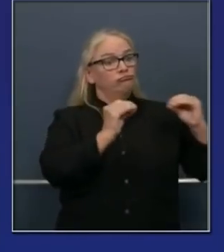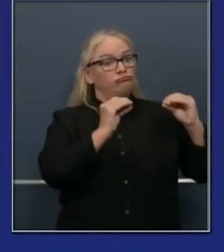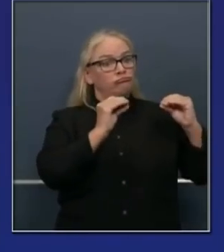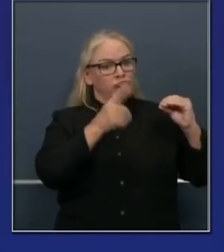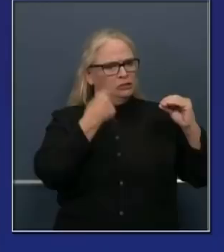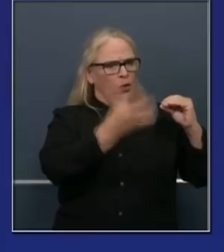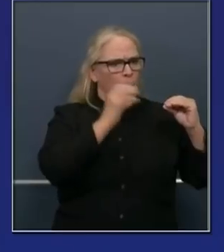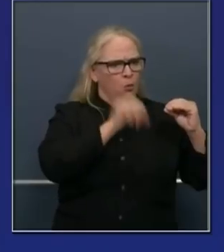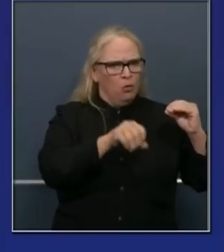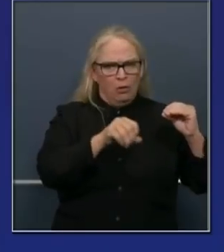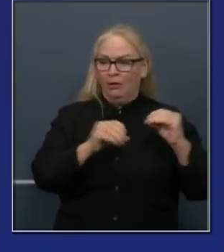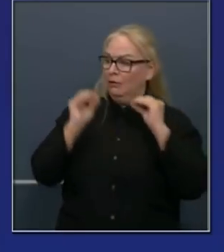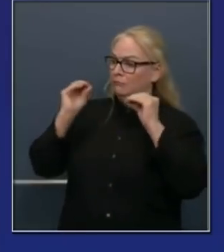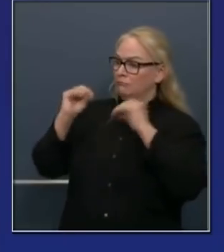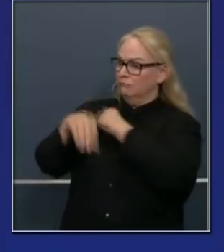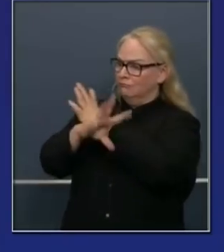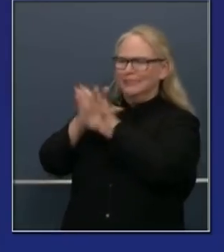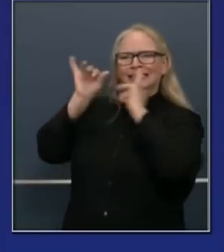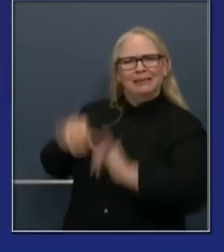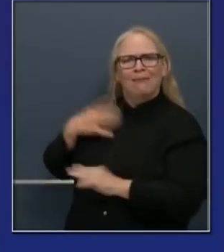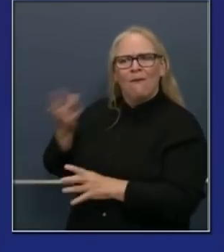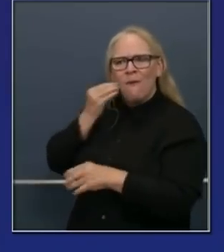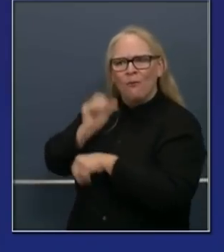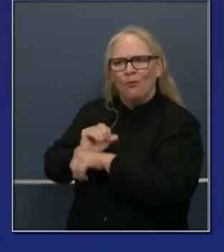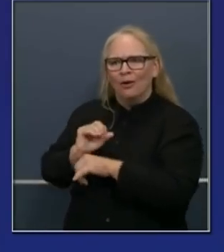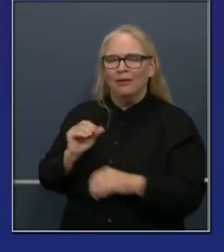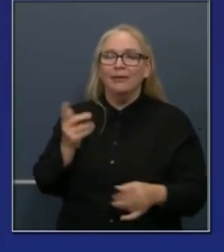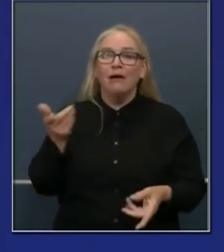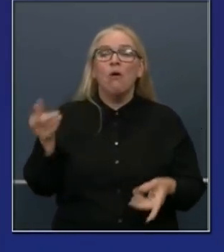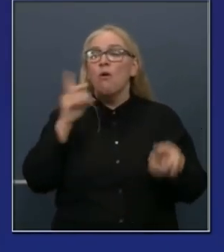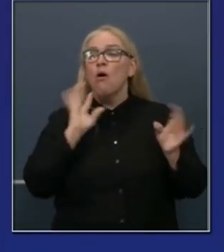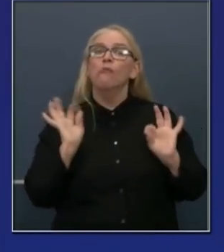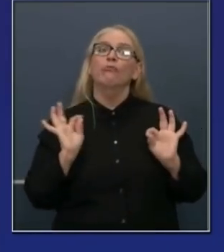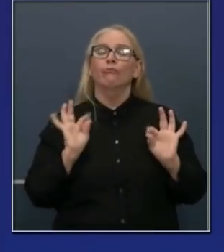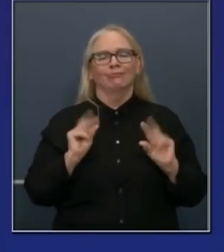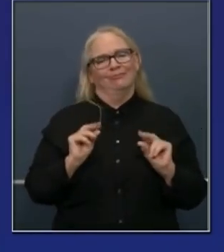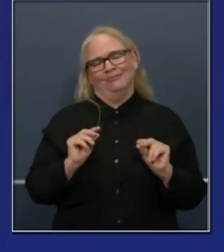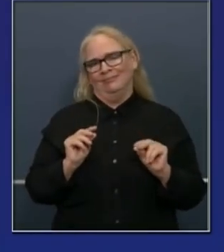ASSIGNMENTS ARE EQUIVALENT IN TERMS OF WHAT YOU'D OTHERWISE